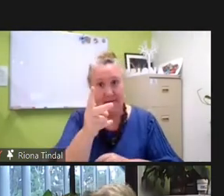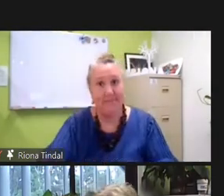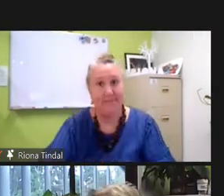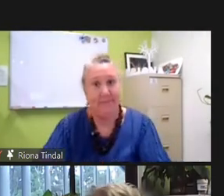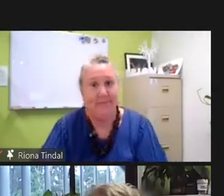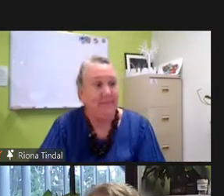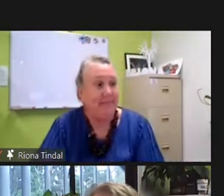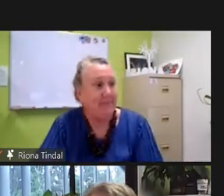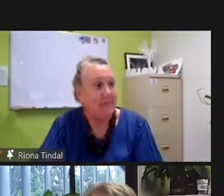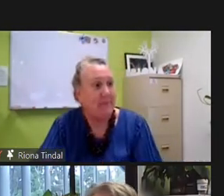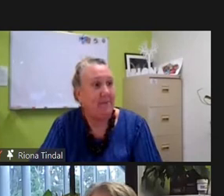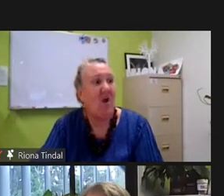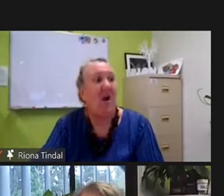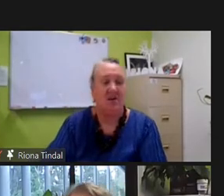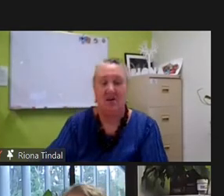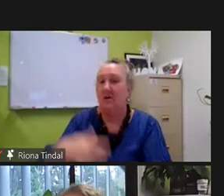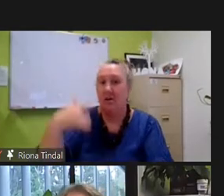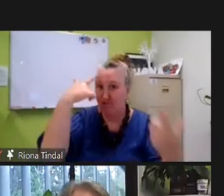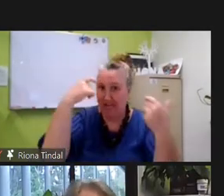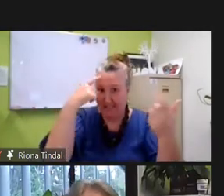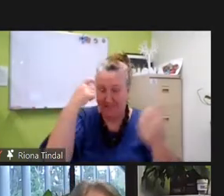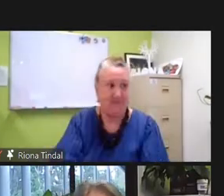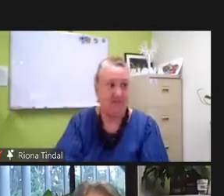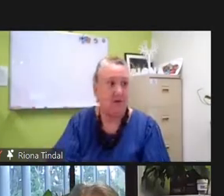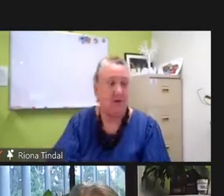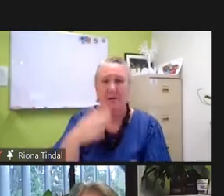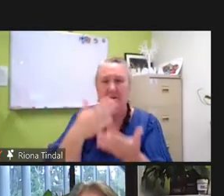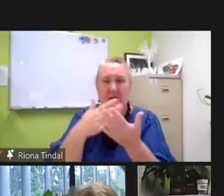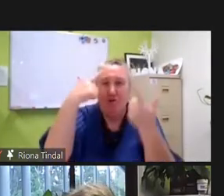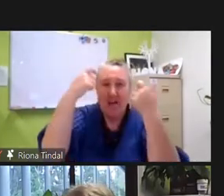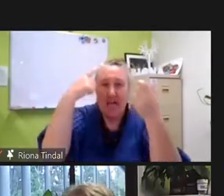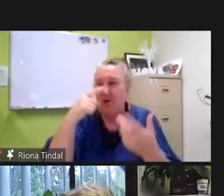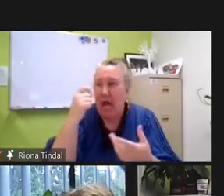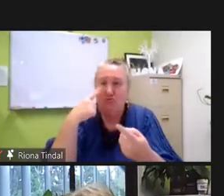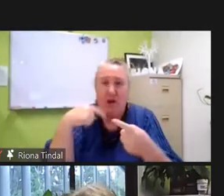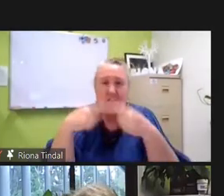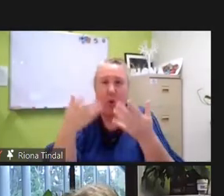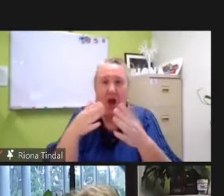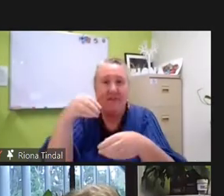right. I'll hand back over to Cathy now. Thanks. Oh, sorry. The next bit here is to be creative,